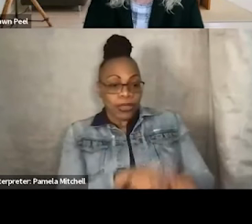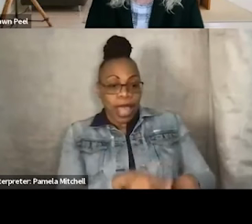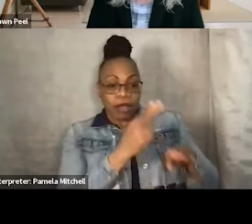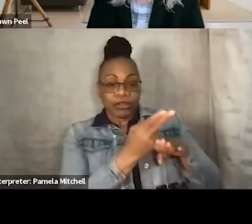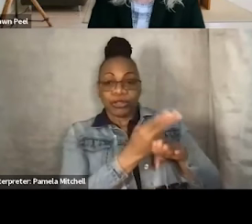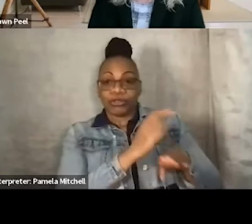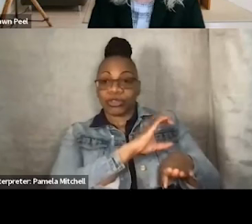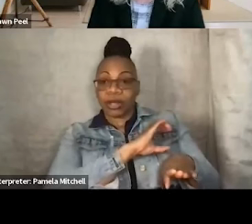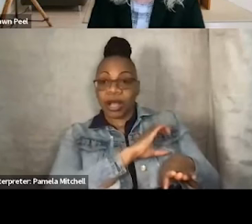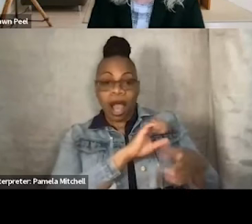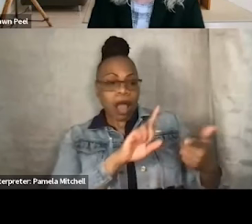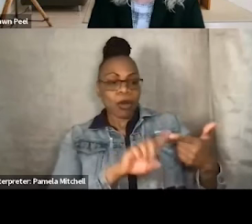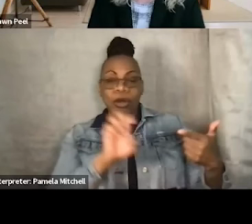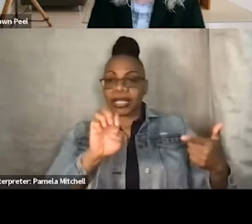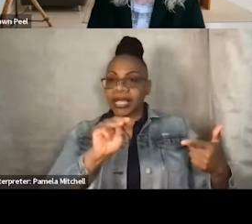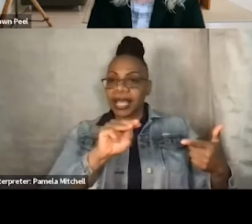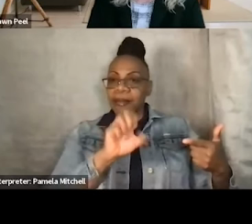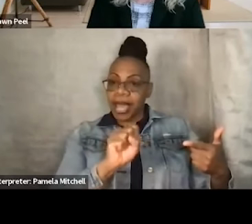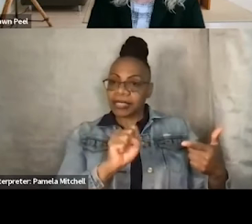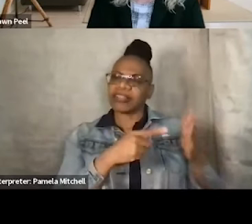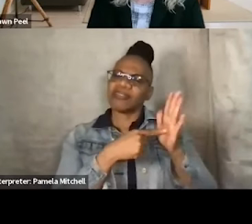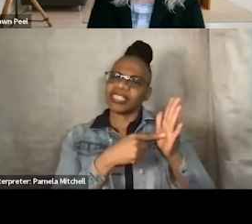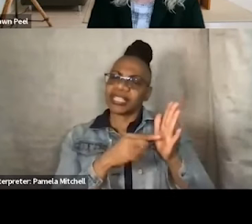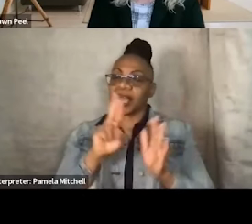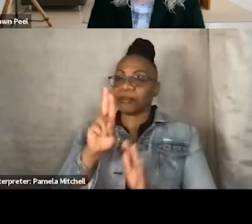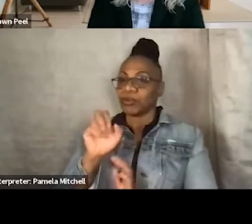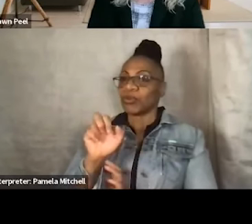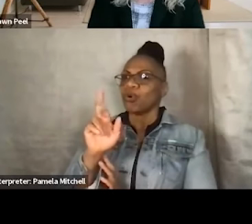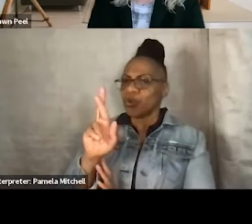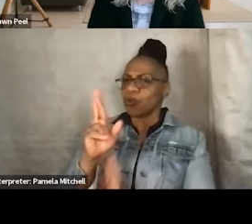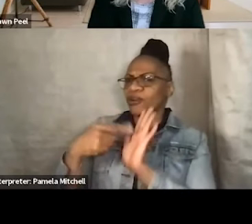and we can also use like Uber and those kinds of things as well.